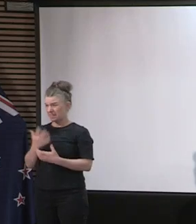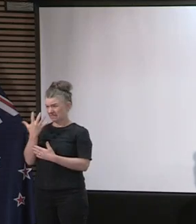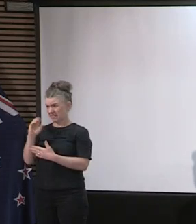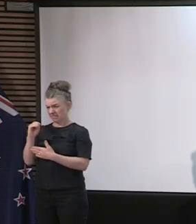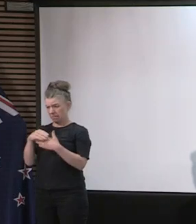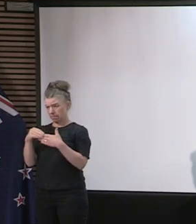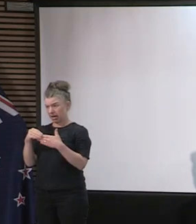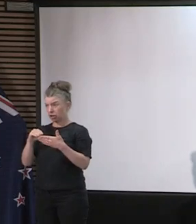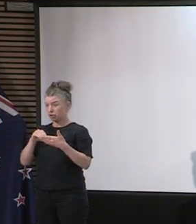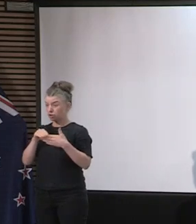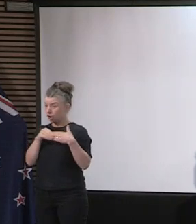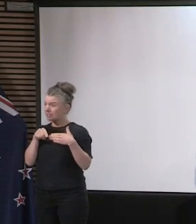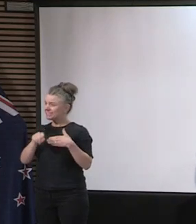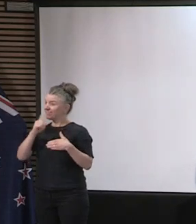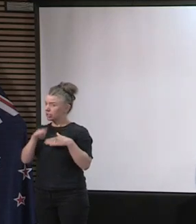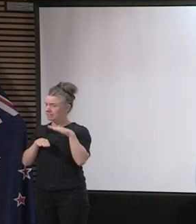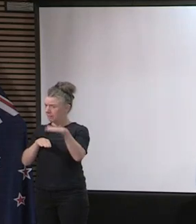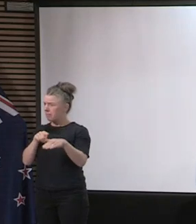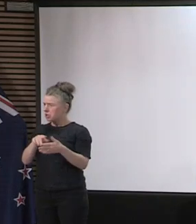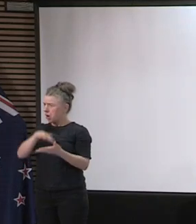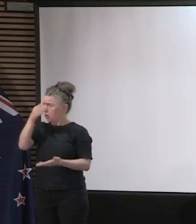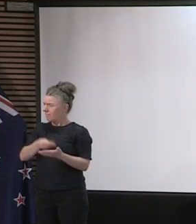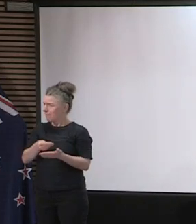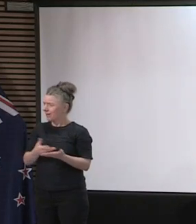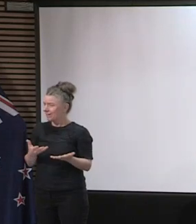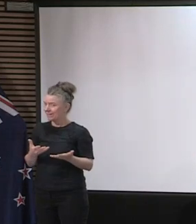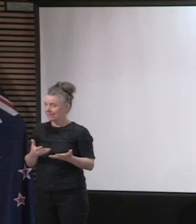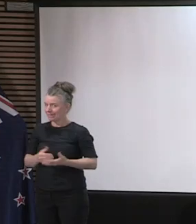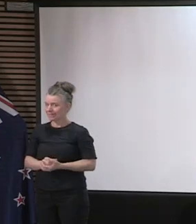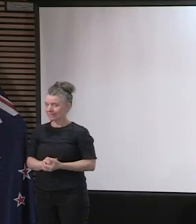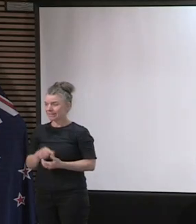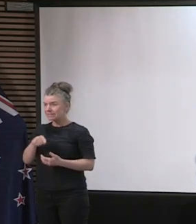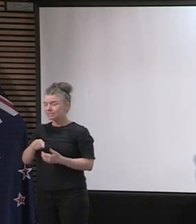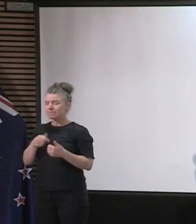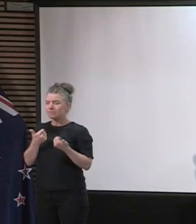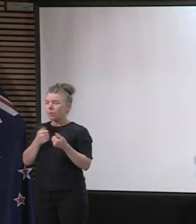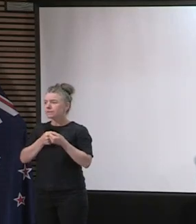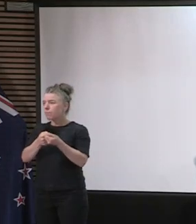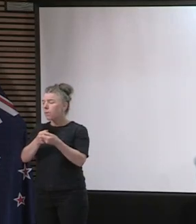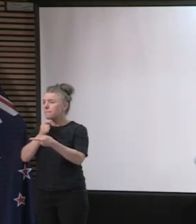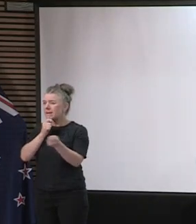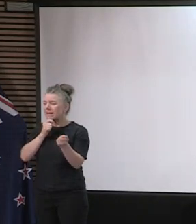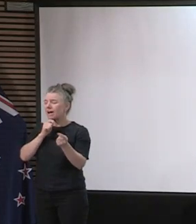will . I think we